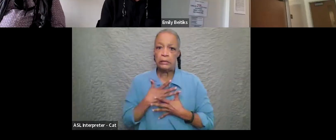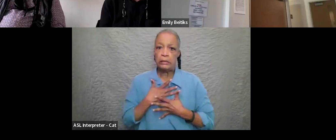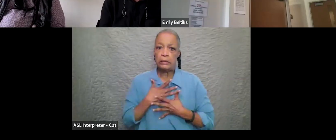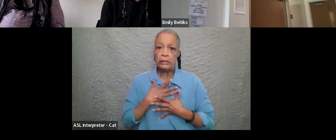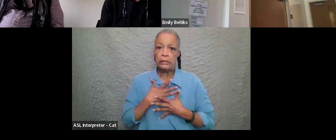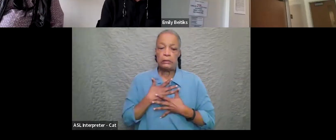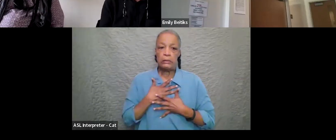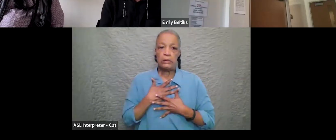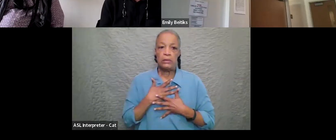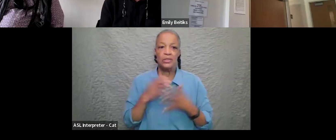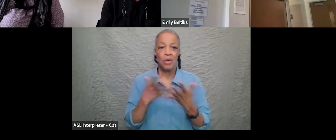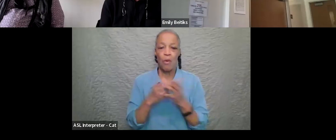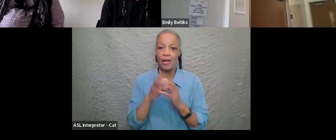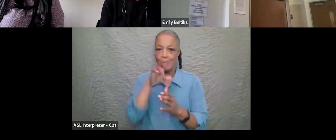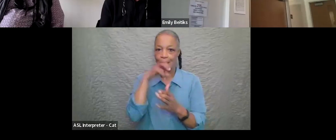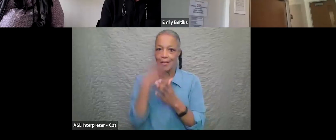And so I'd like to dive into that a little bit more today.